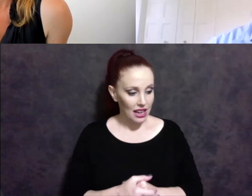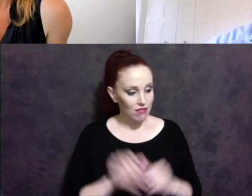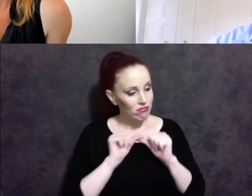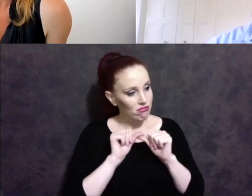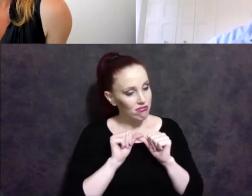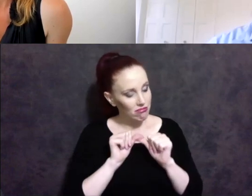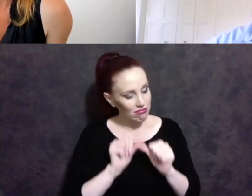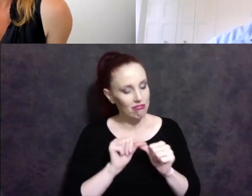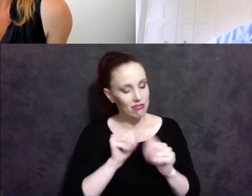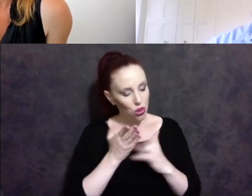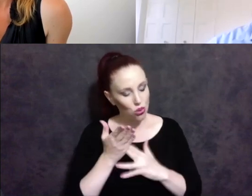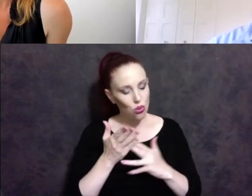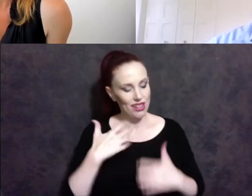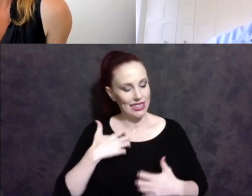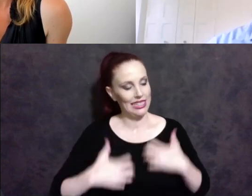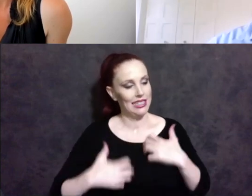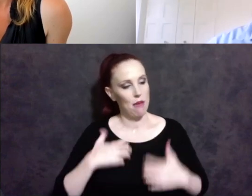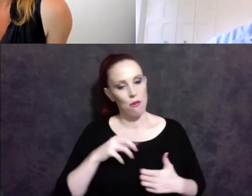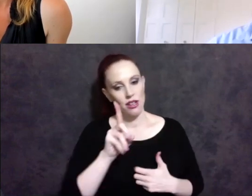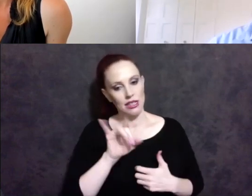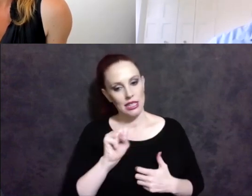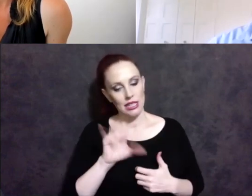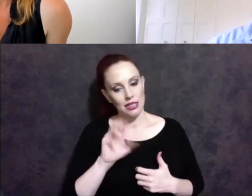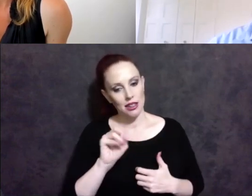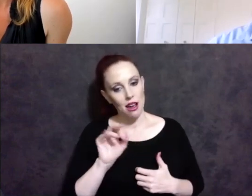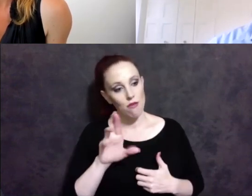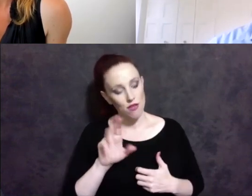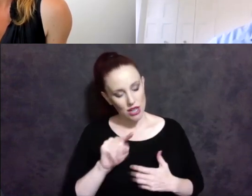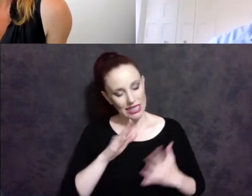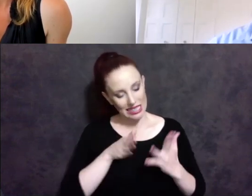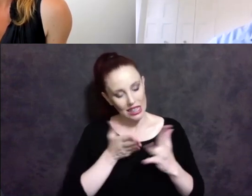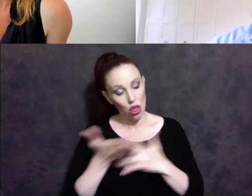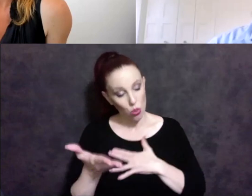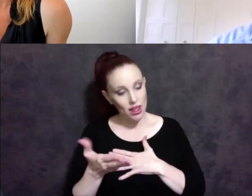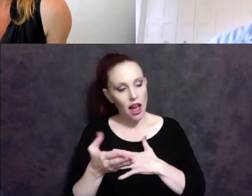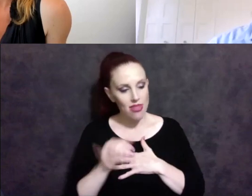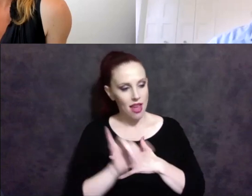moment because that's where growth comes from is sticking with the discomfort and not escaping